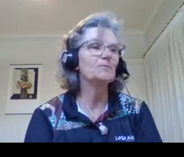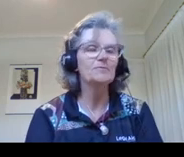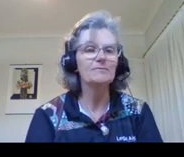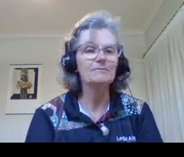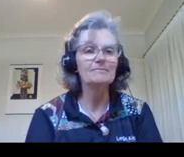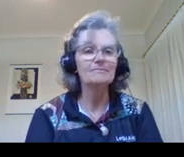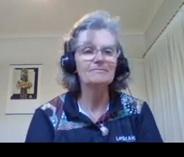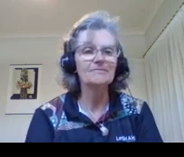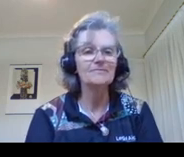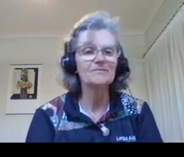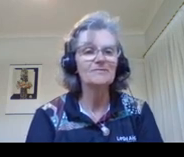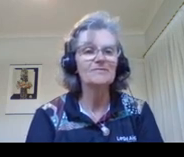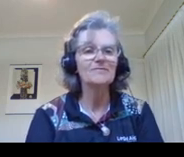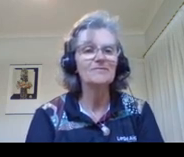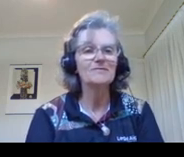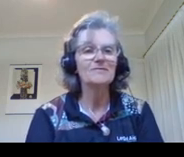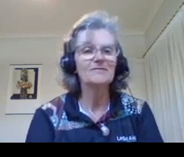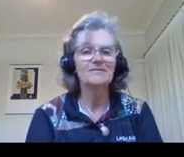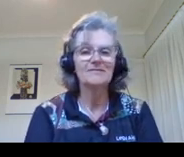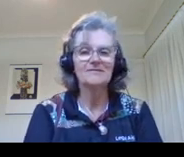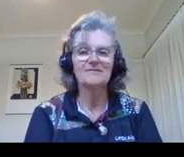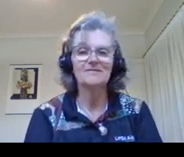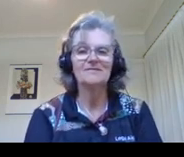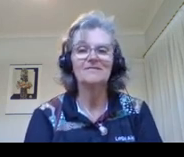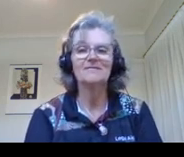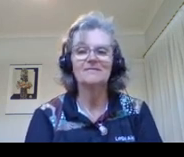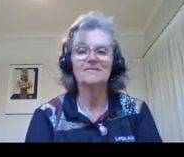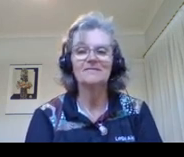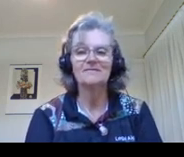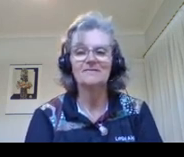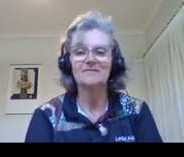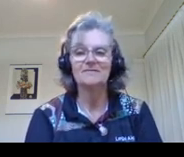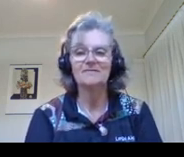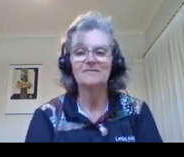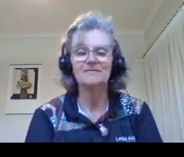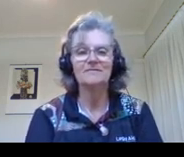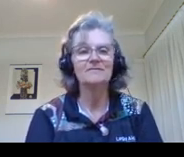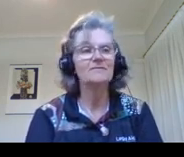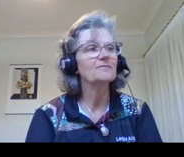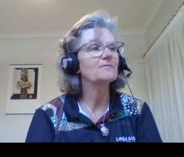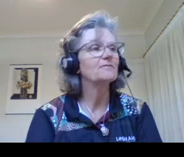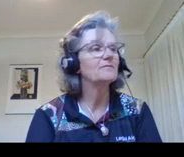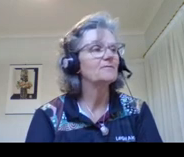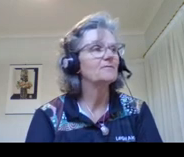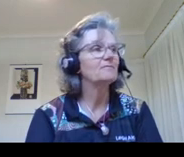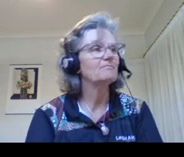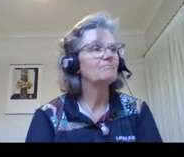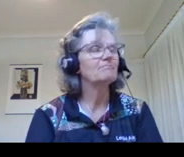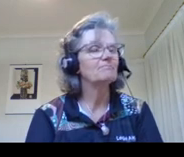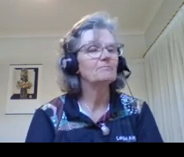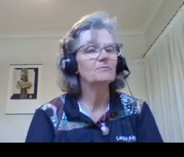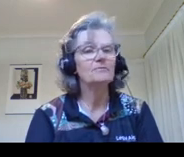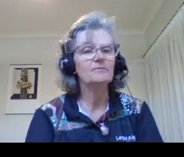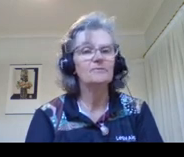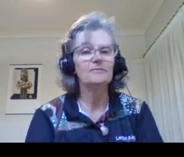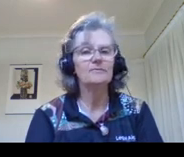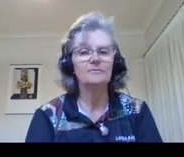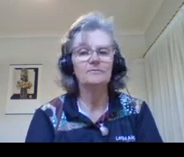we have yes so pretty much we have touch on these on this particular strategy but definitely if you